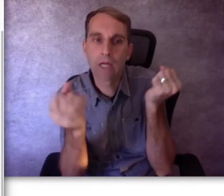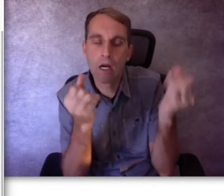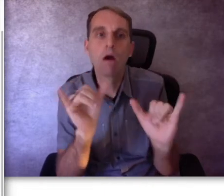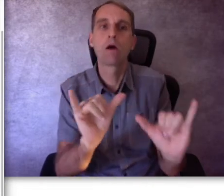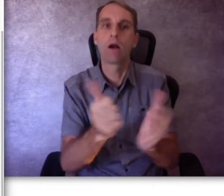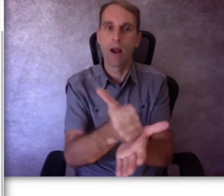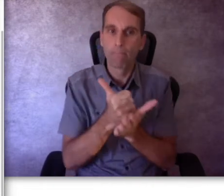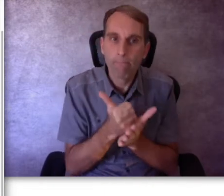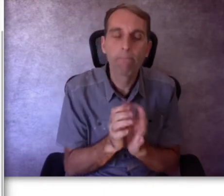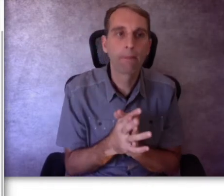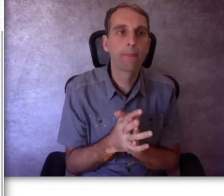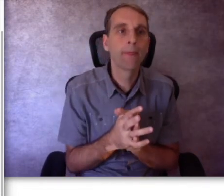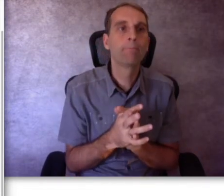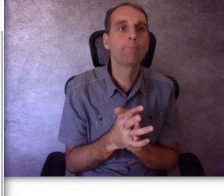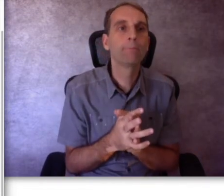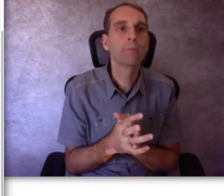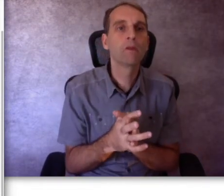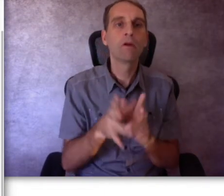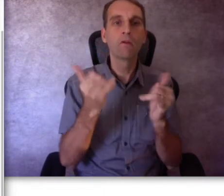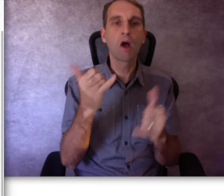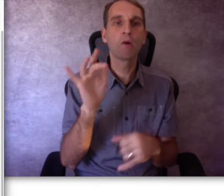reinforce your understanding and expand your understanding of academic signing and vocabulary.